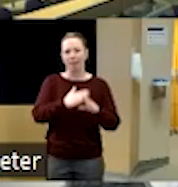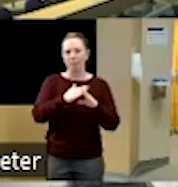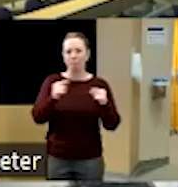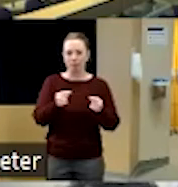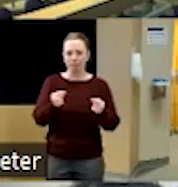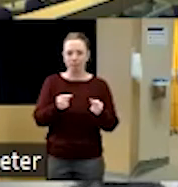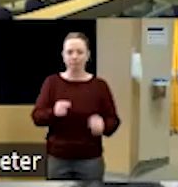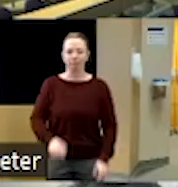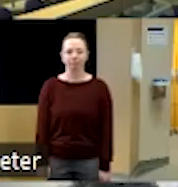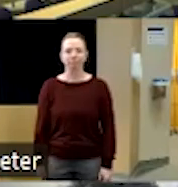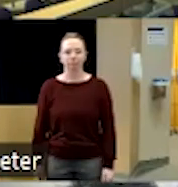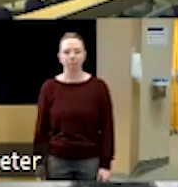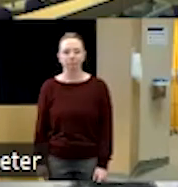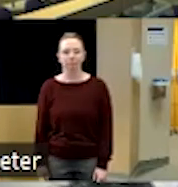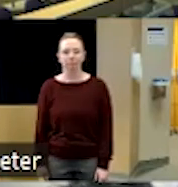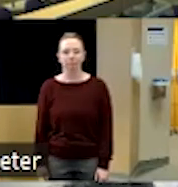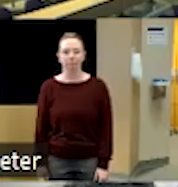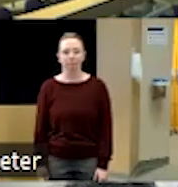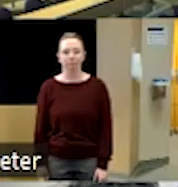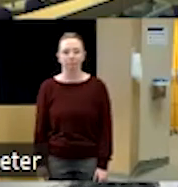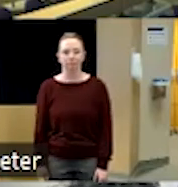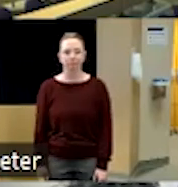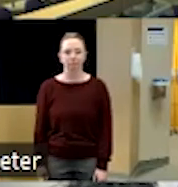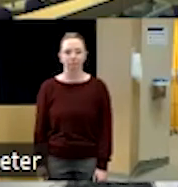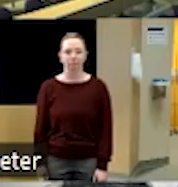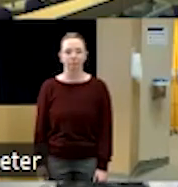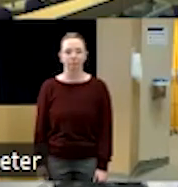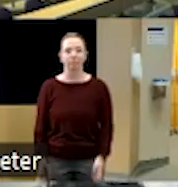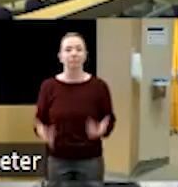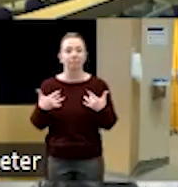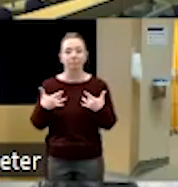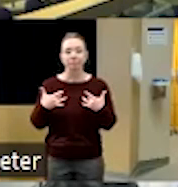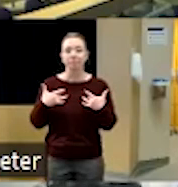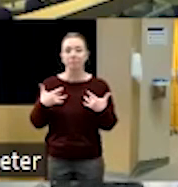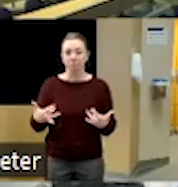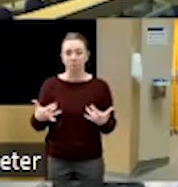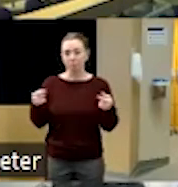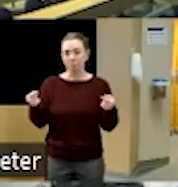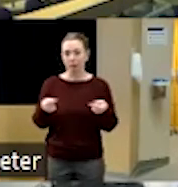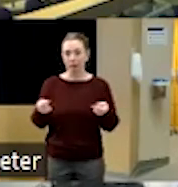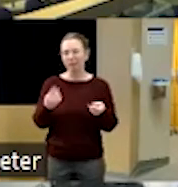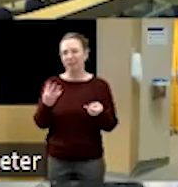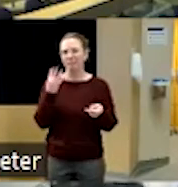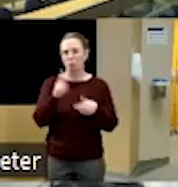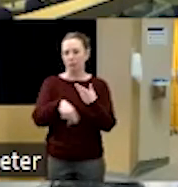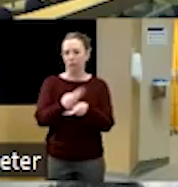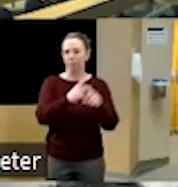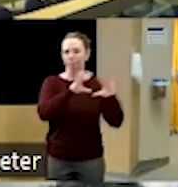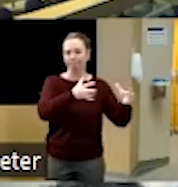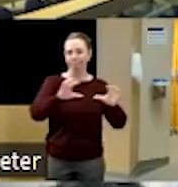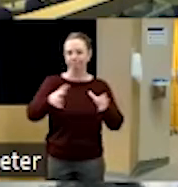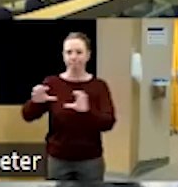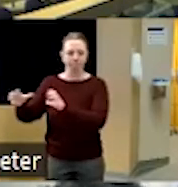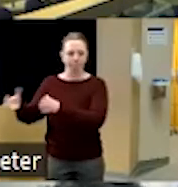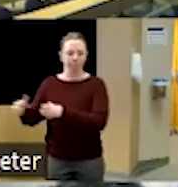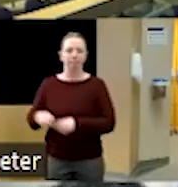we usually um classify pain in four different types of pain the first type is nociceptive pain